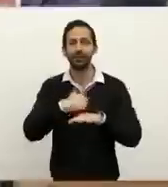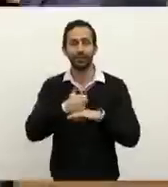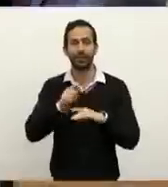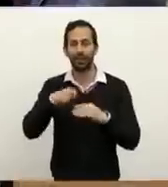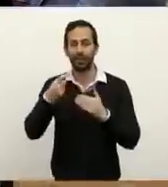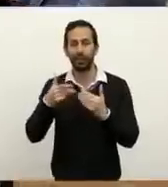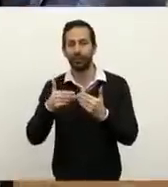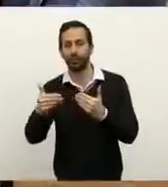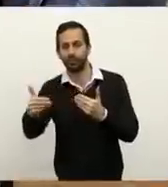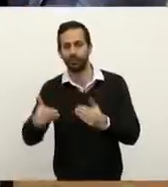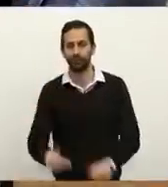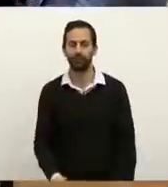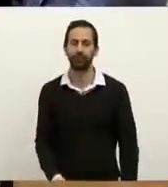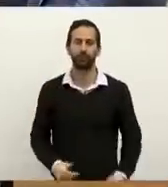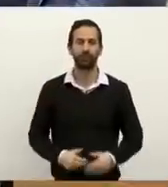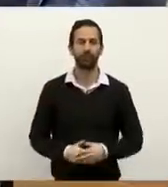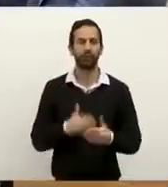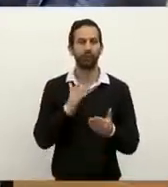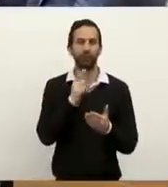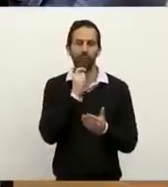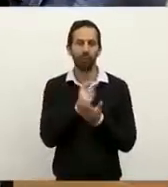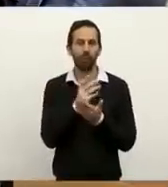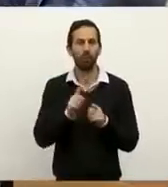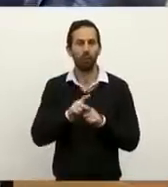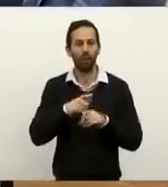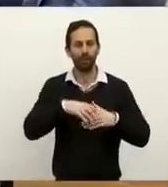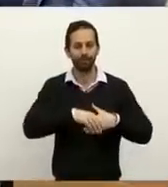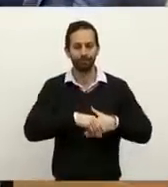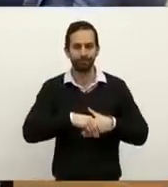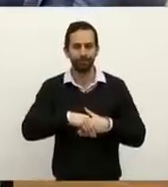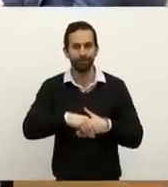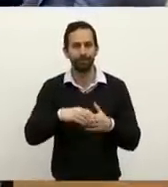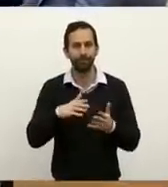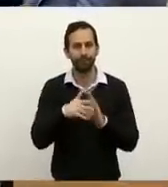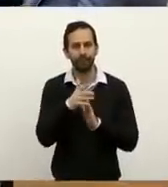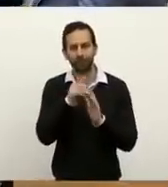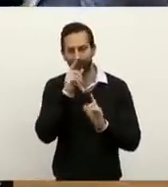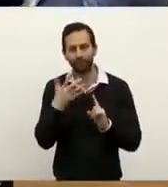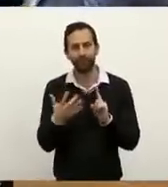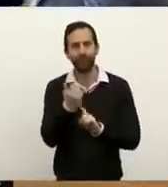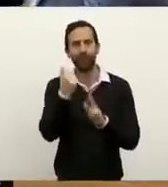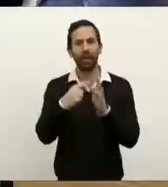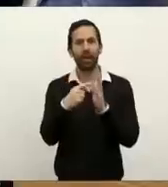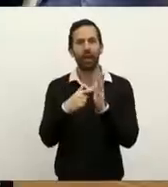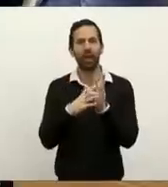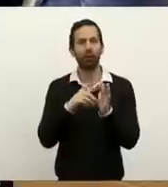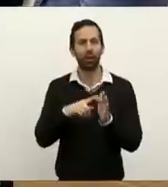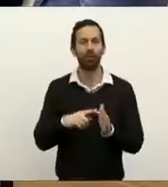Terrific. So essentially, it's a bit more hand holding to ensure that we get to an outcome. I think it goes back to KG's point.